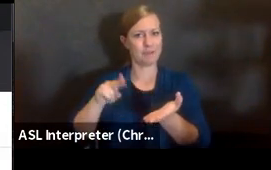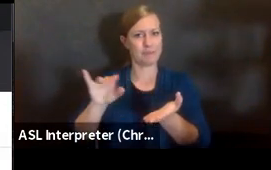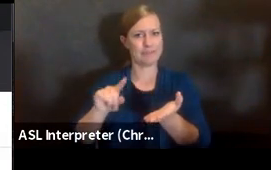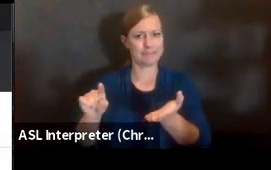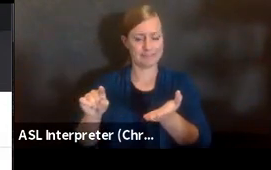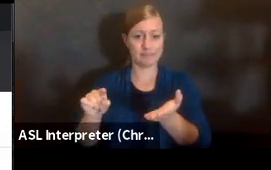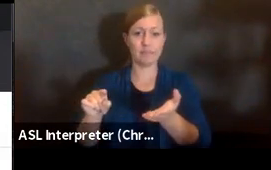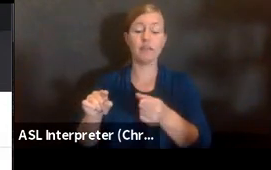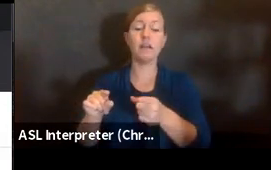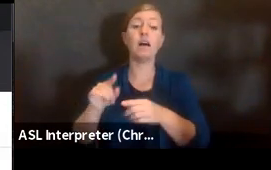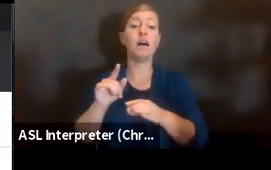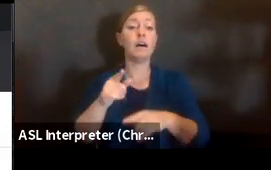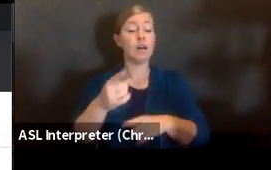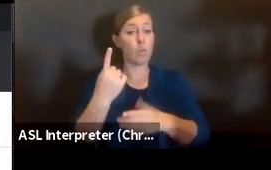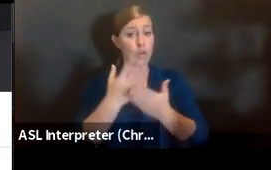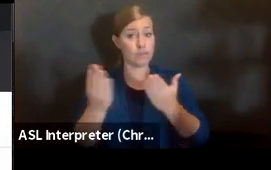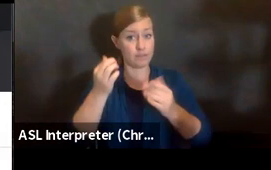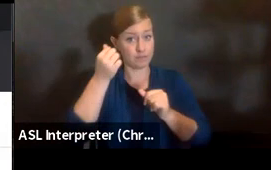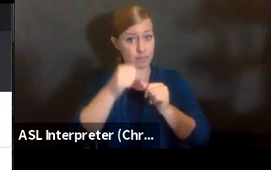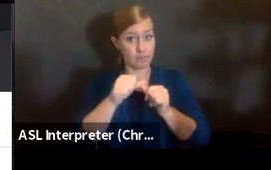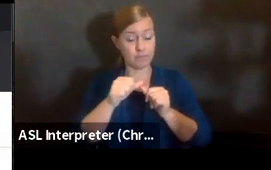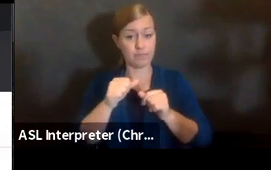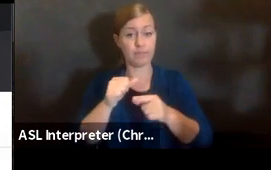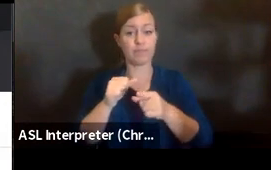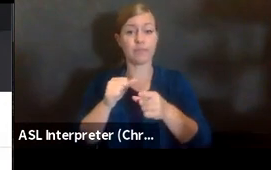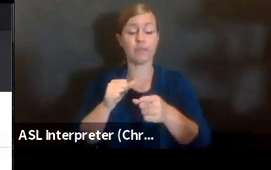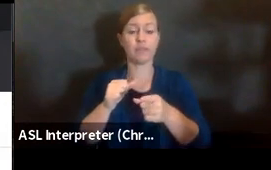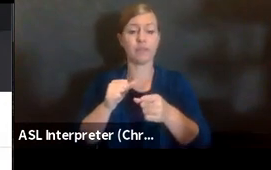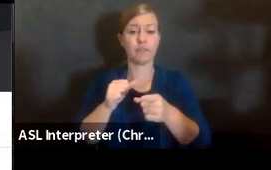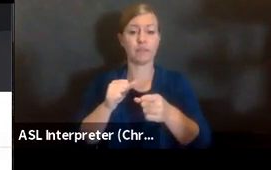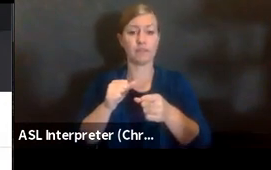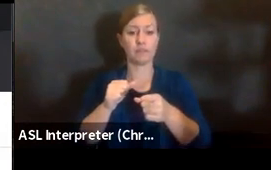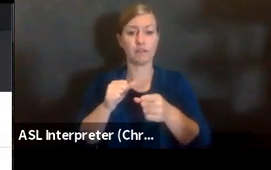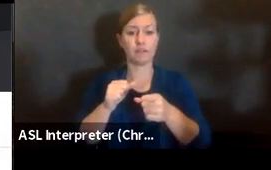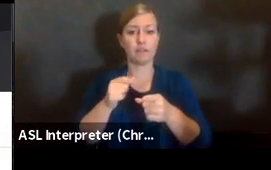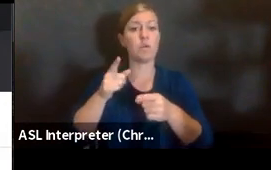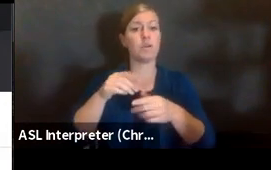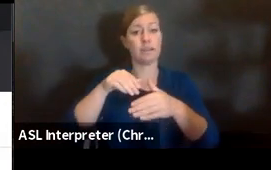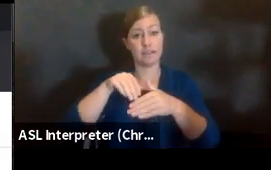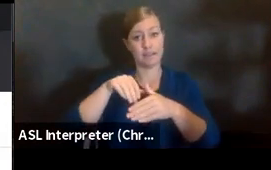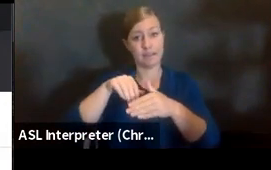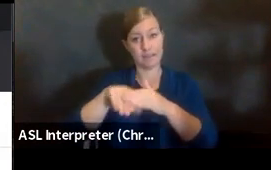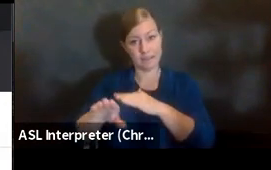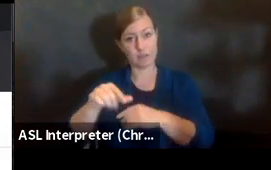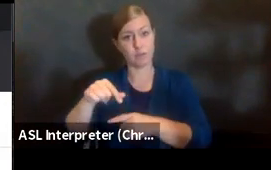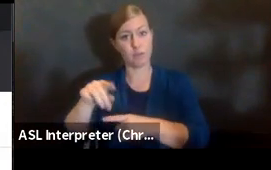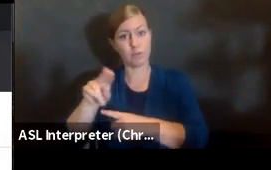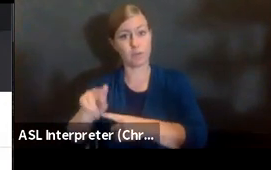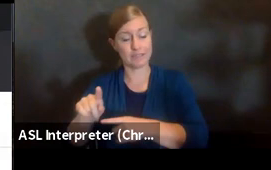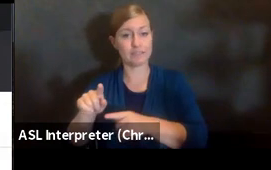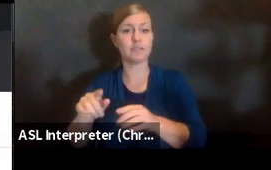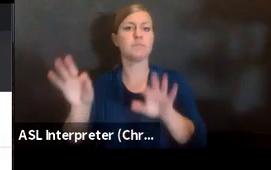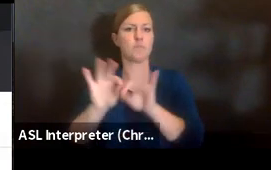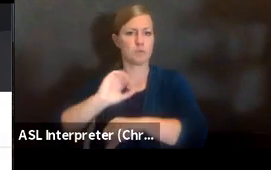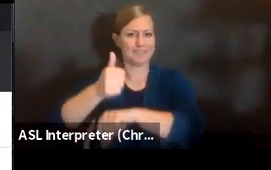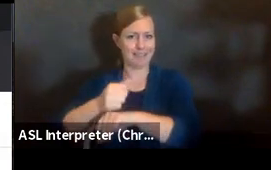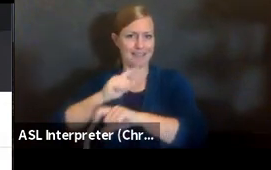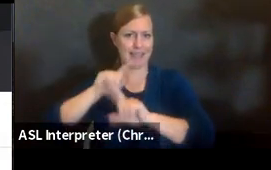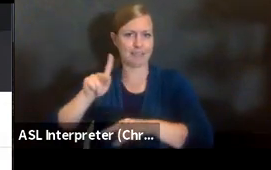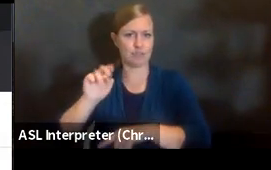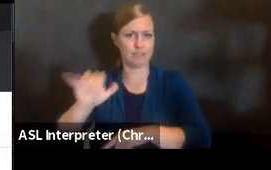Katherine Livick - ESD 112: You need to make sure that you go into the quiz and set that answer key properly or your quiz will not be very useful.